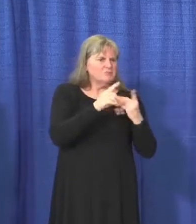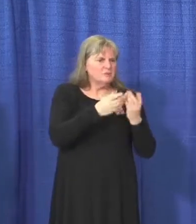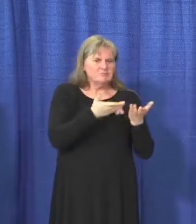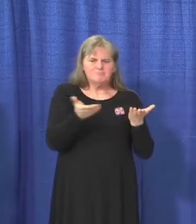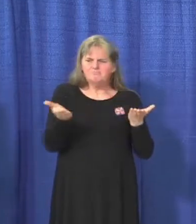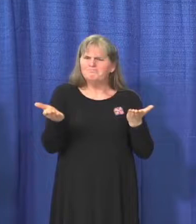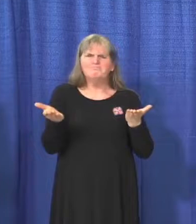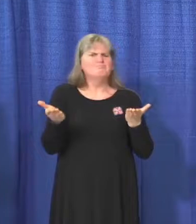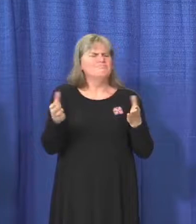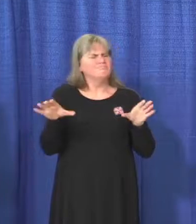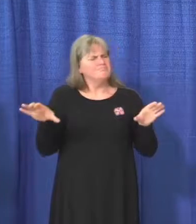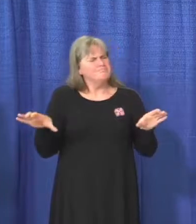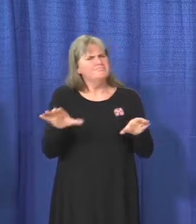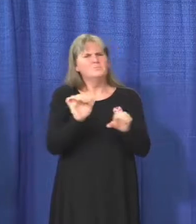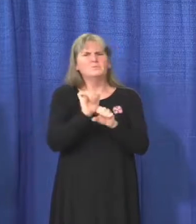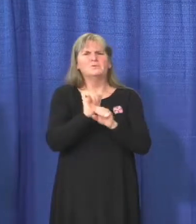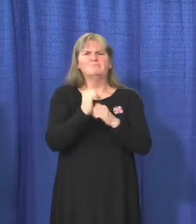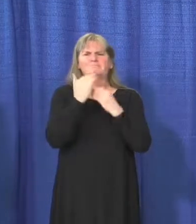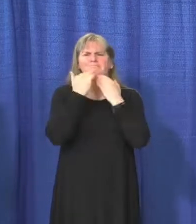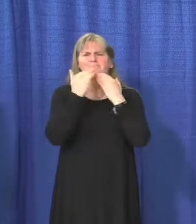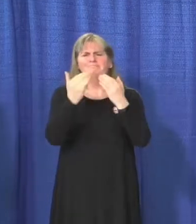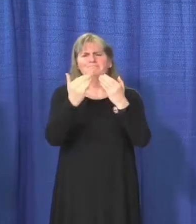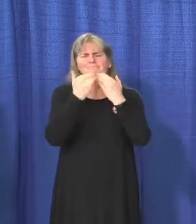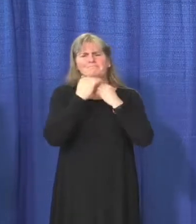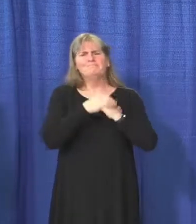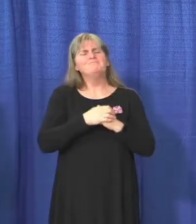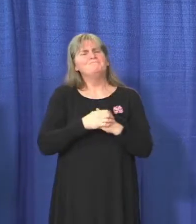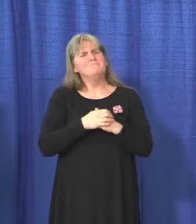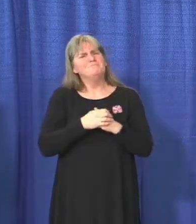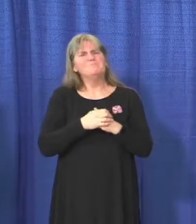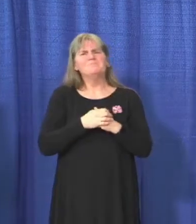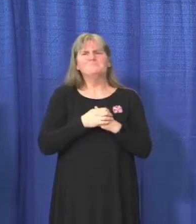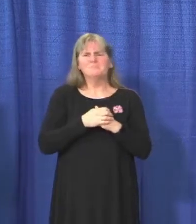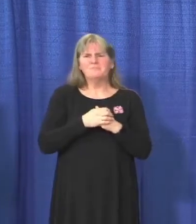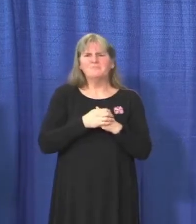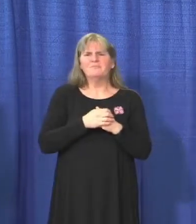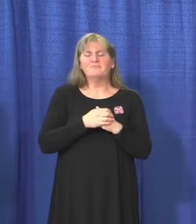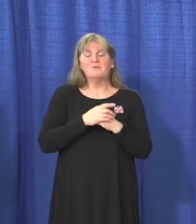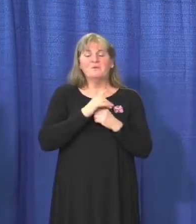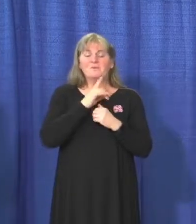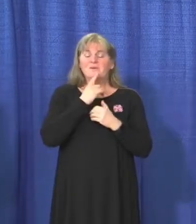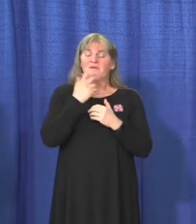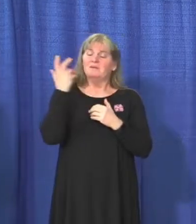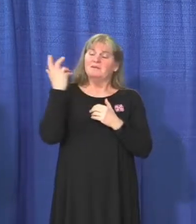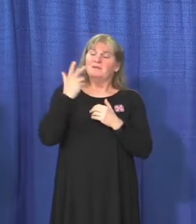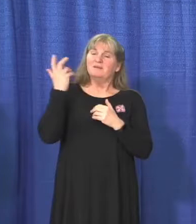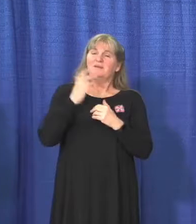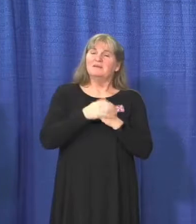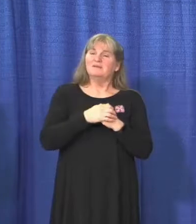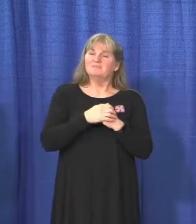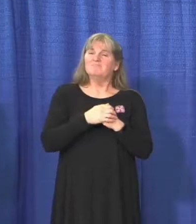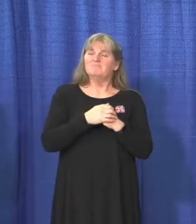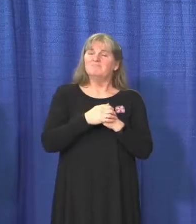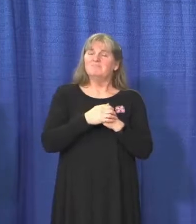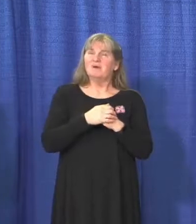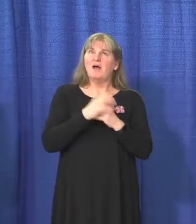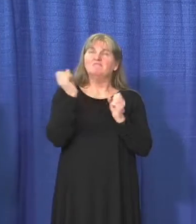and this is I think it captures what the vision is for our Yukon